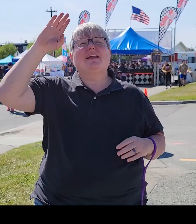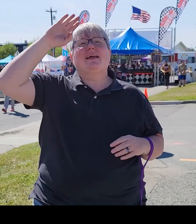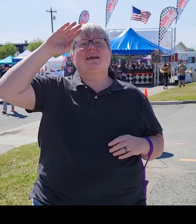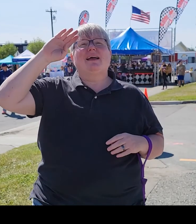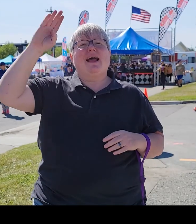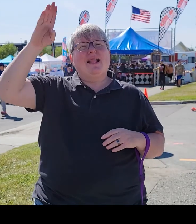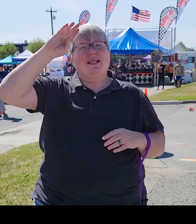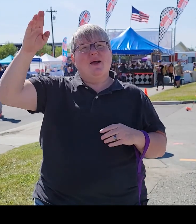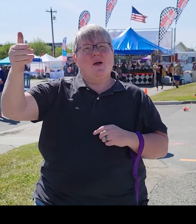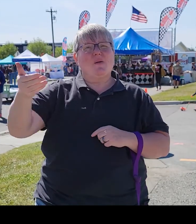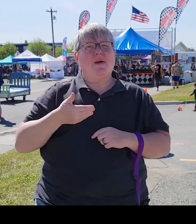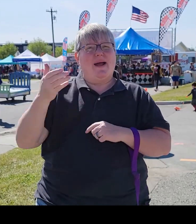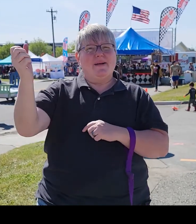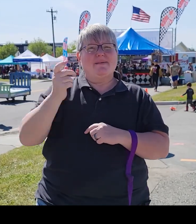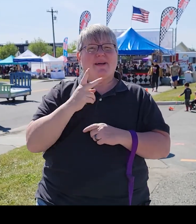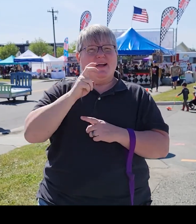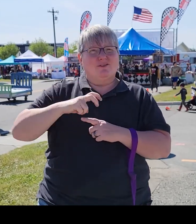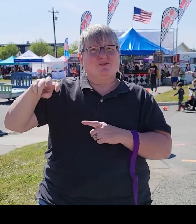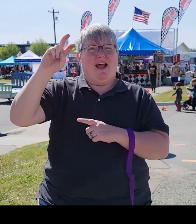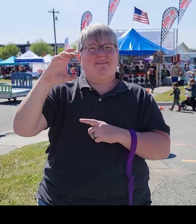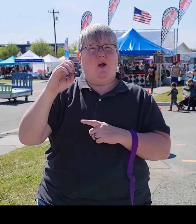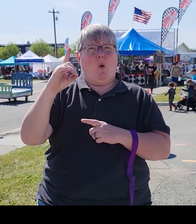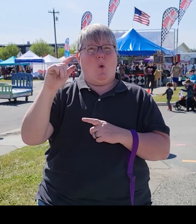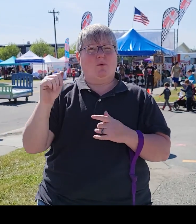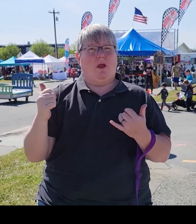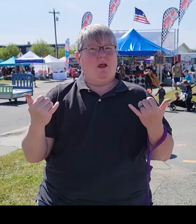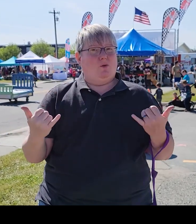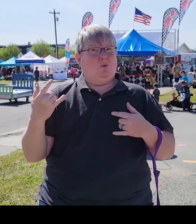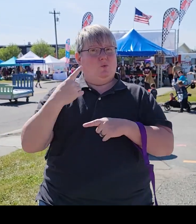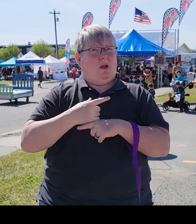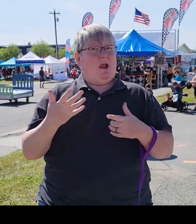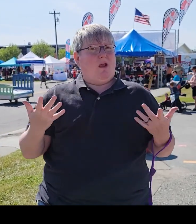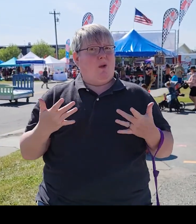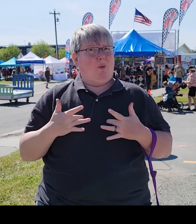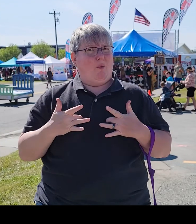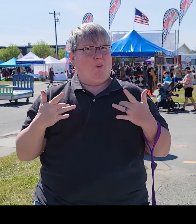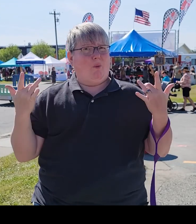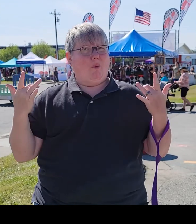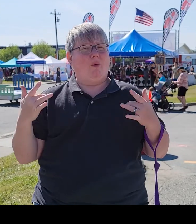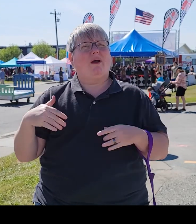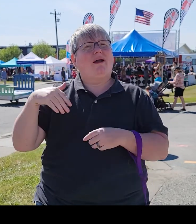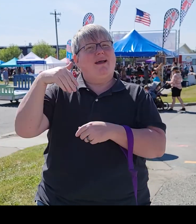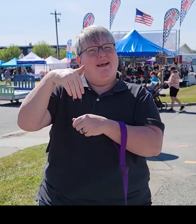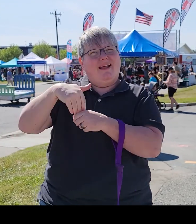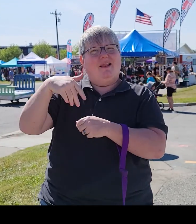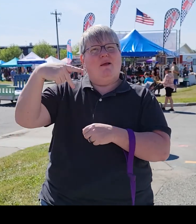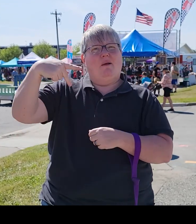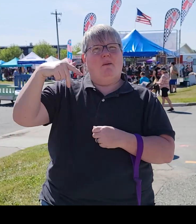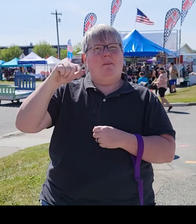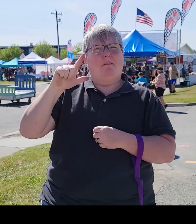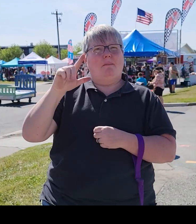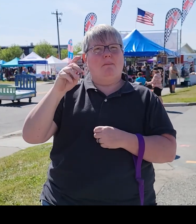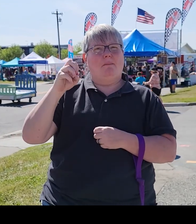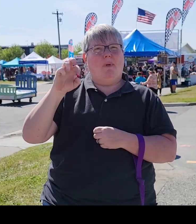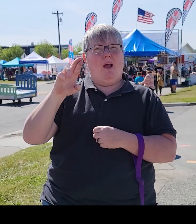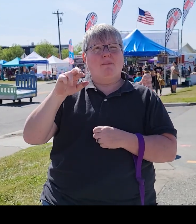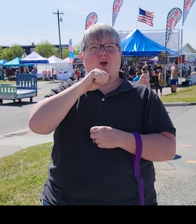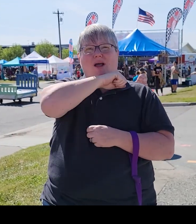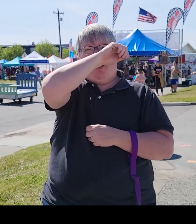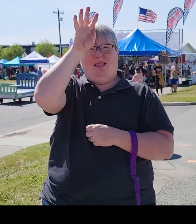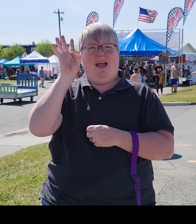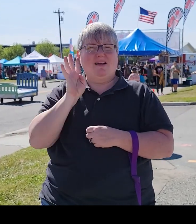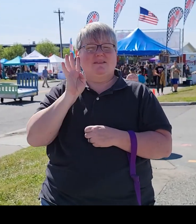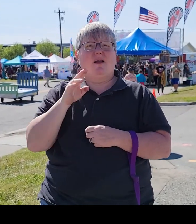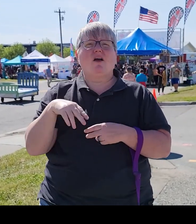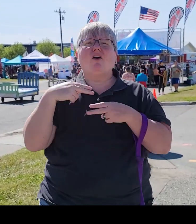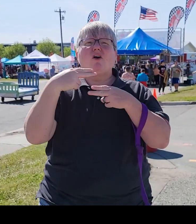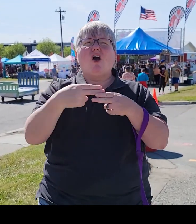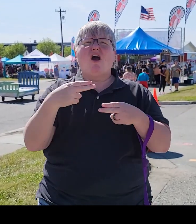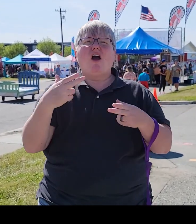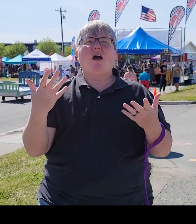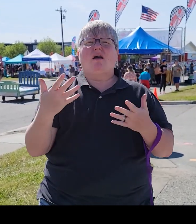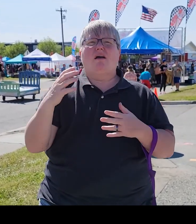Hello welcome back to Traveling CODA. What's up for today? We are in Palmer, Alaska, and this